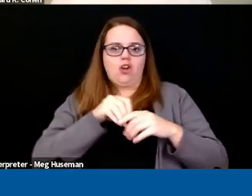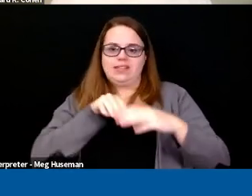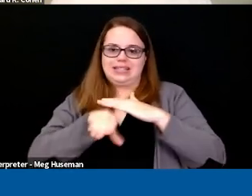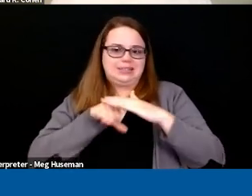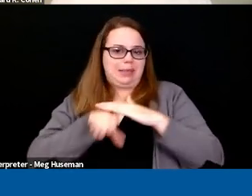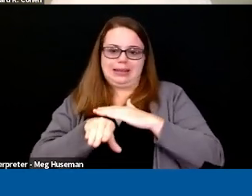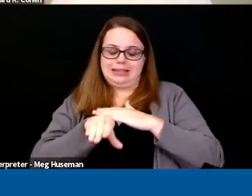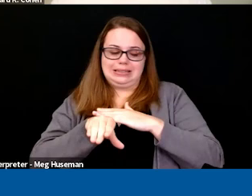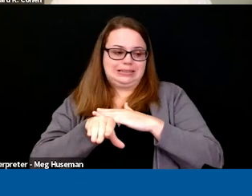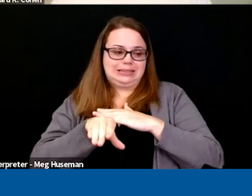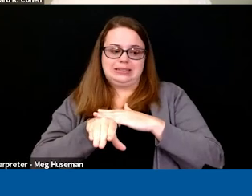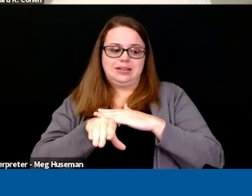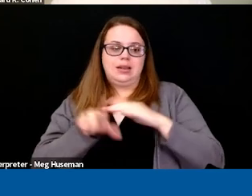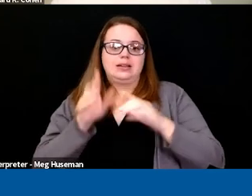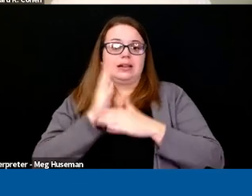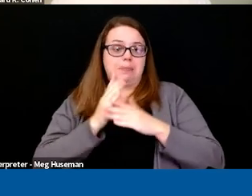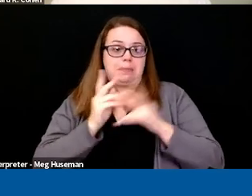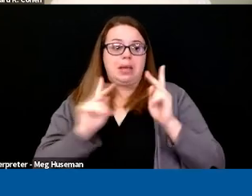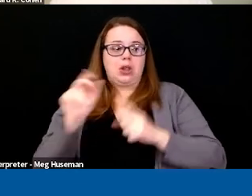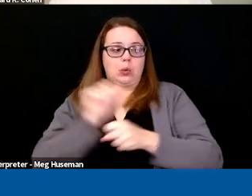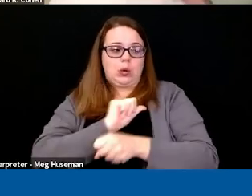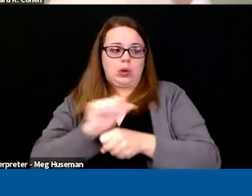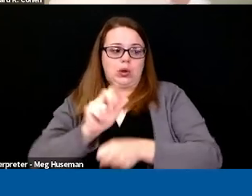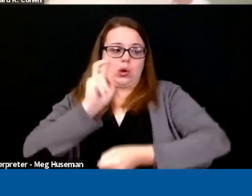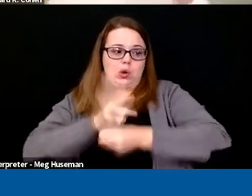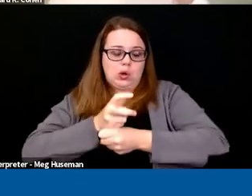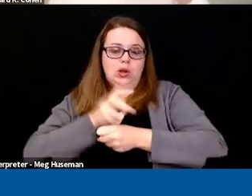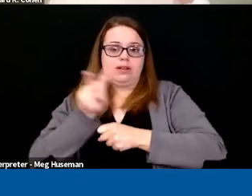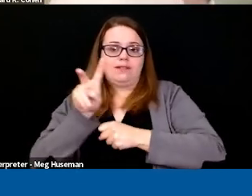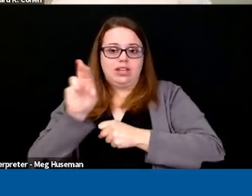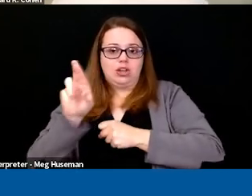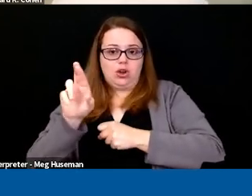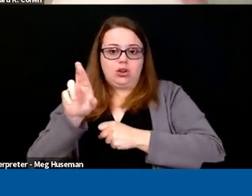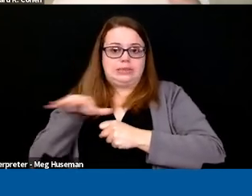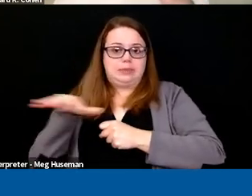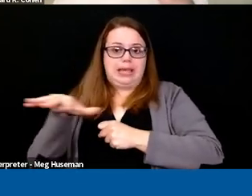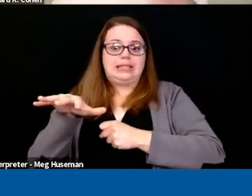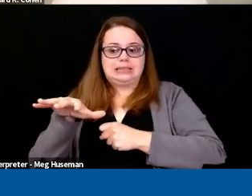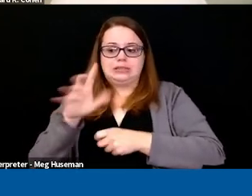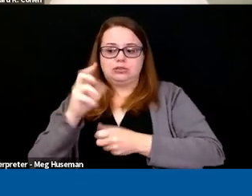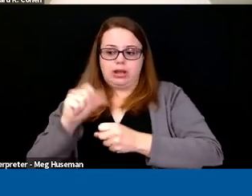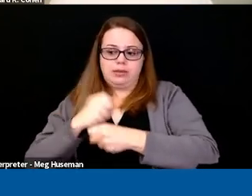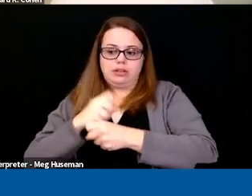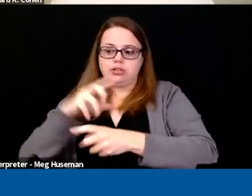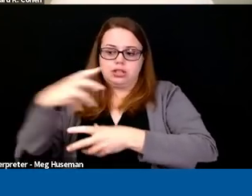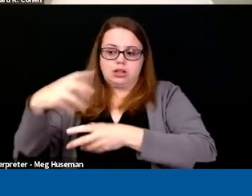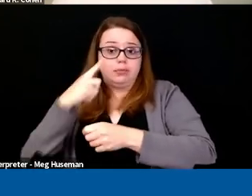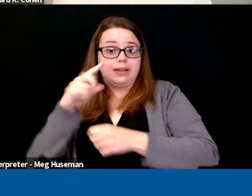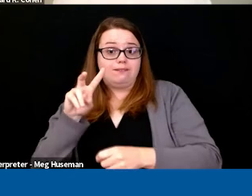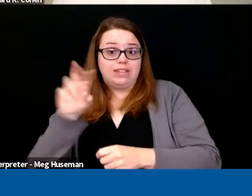There are some people that are working really hard in the VR space to make sure it's included because VR can be an amazing assistive technology